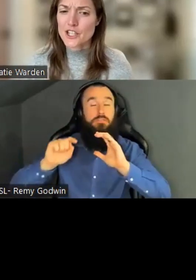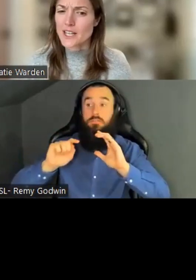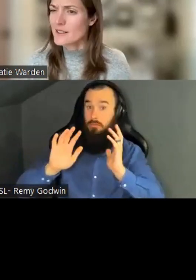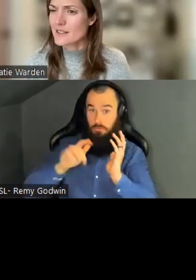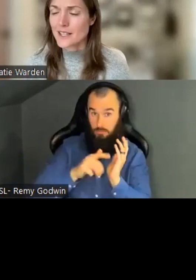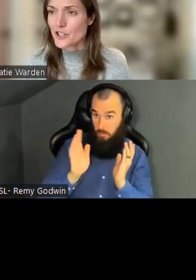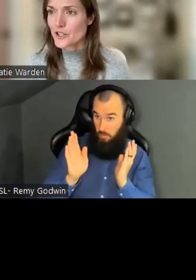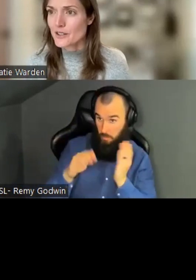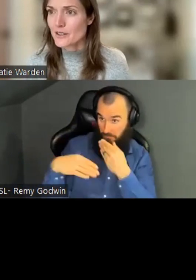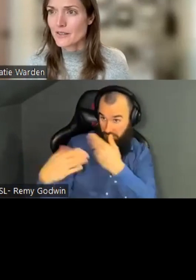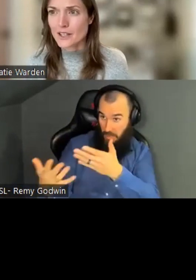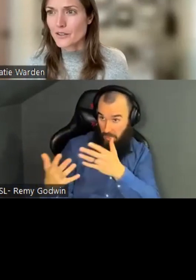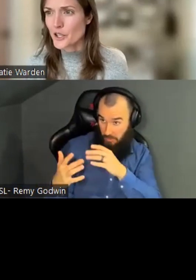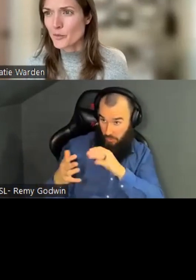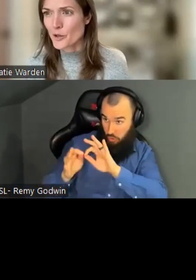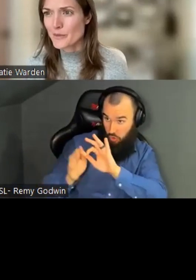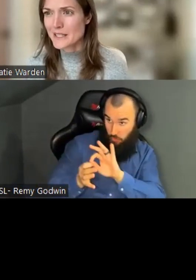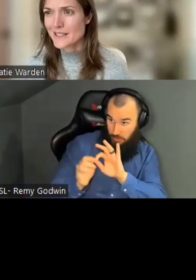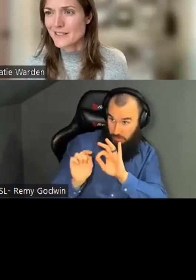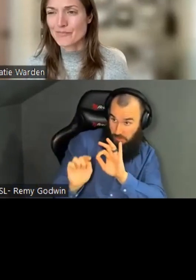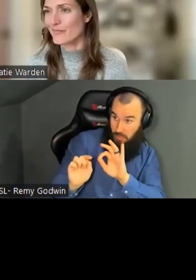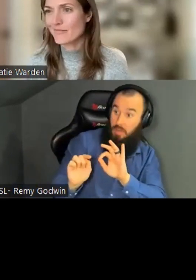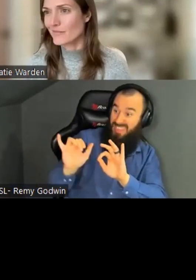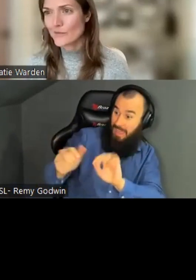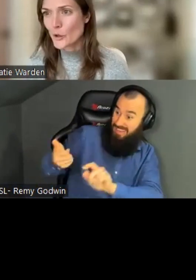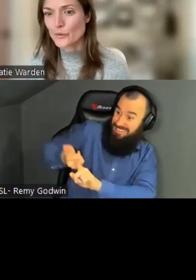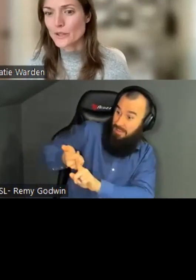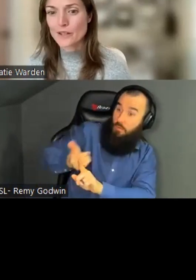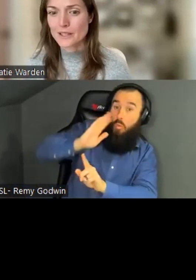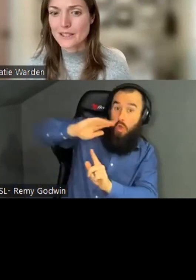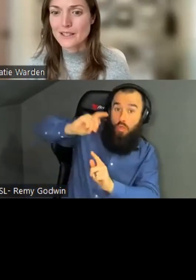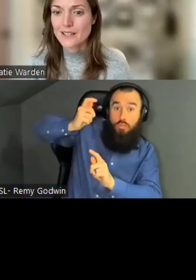change the nature of a healthcare appointment? No, not really.